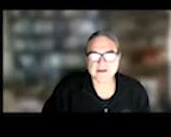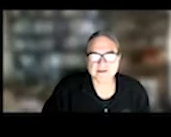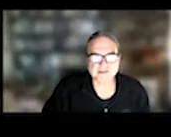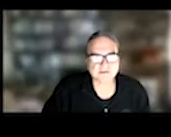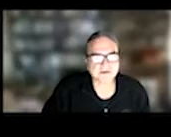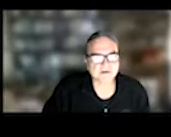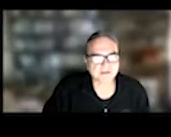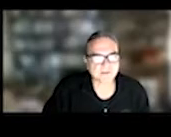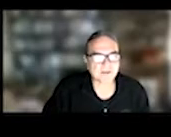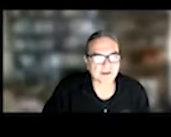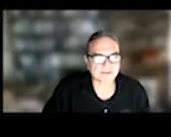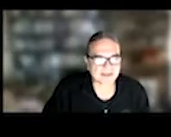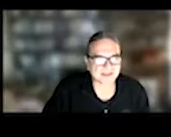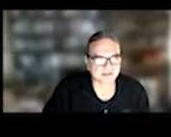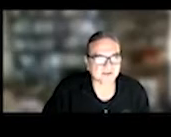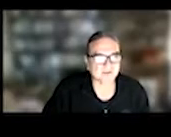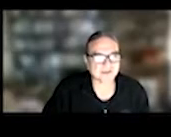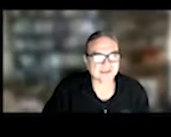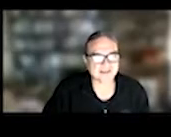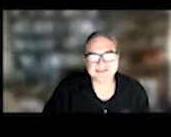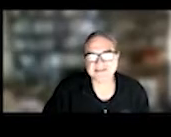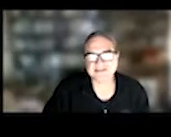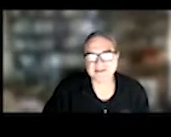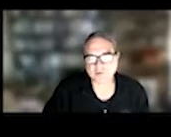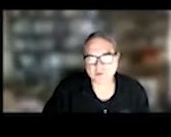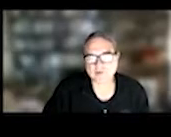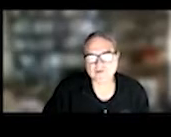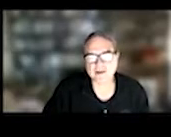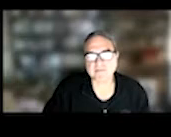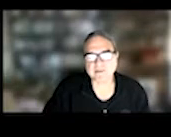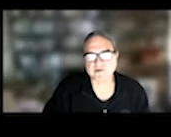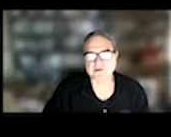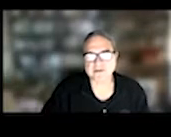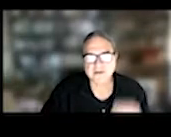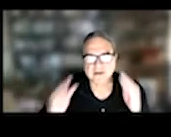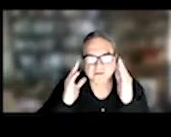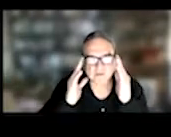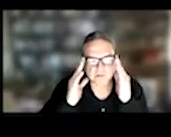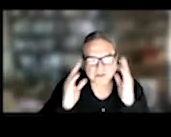There's another sub population which is enrolled tribal members. So when we're